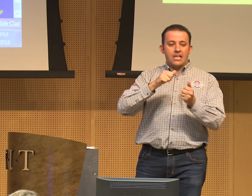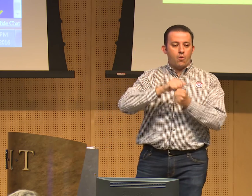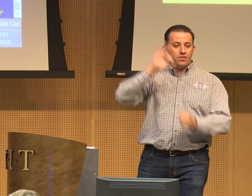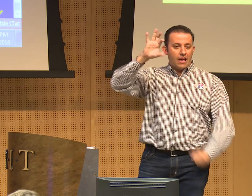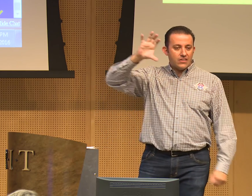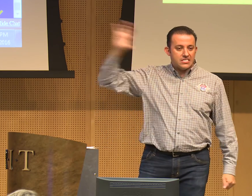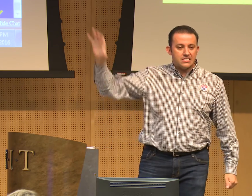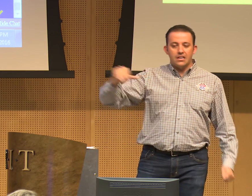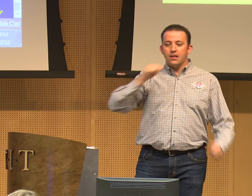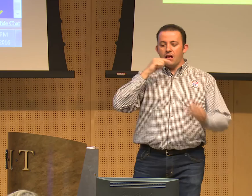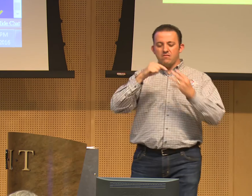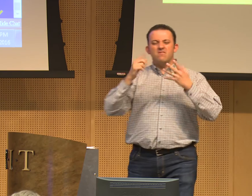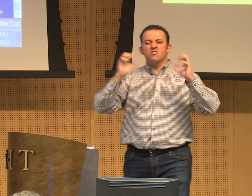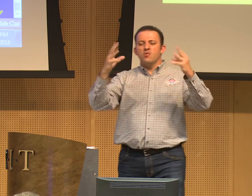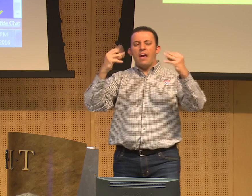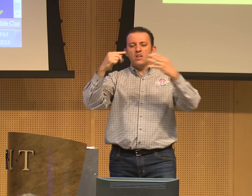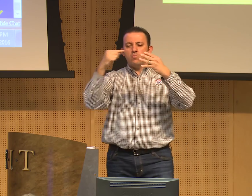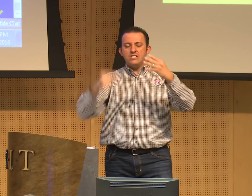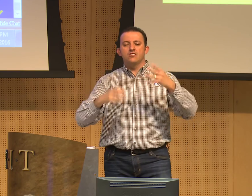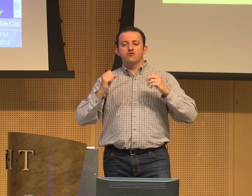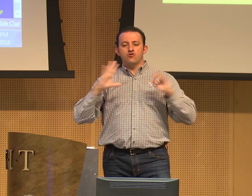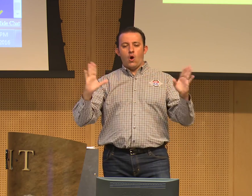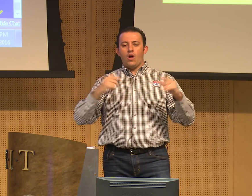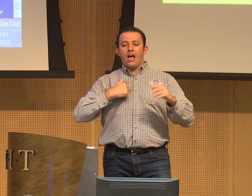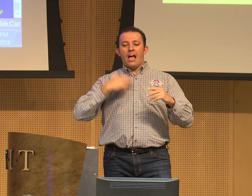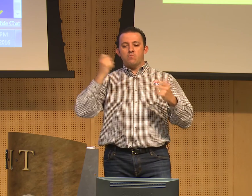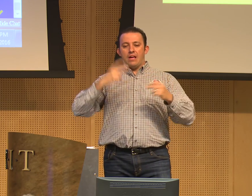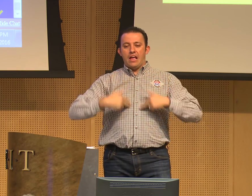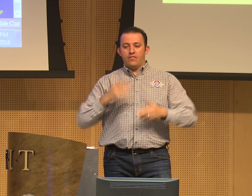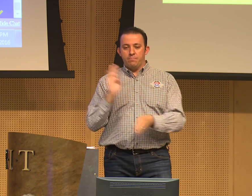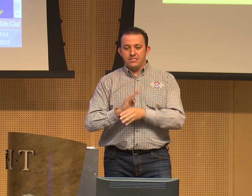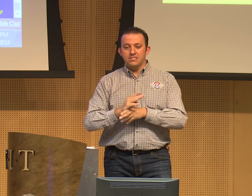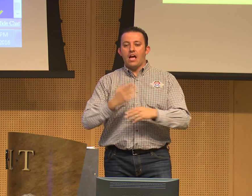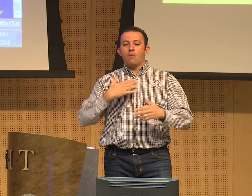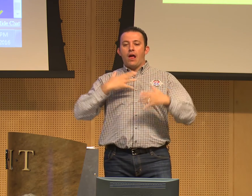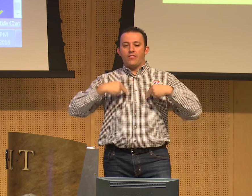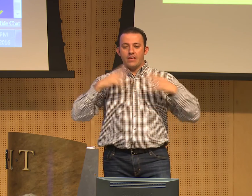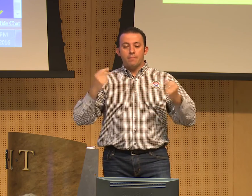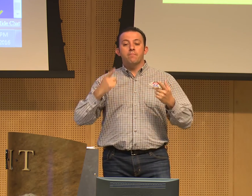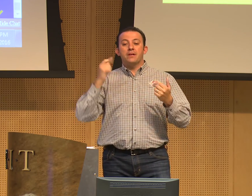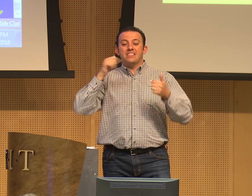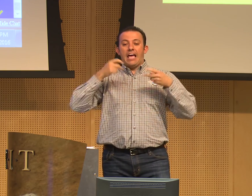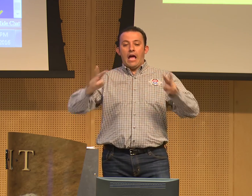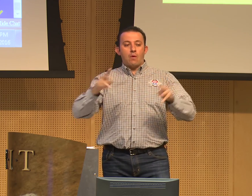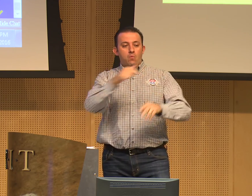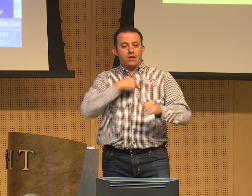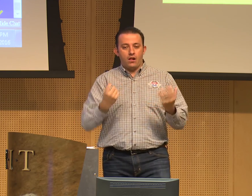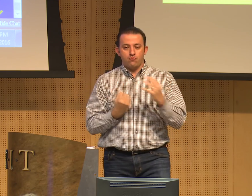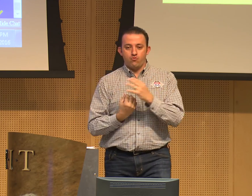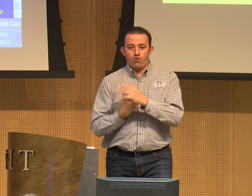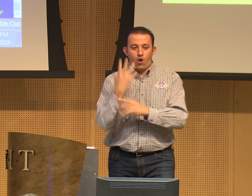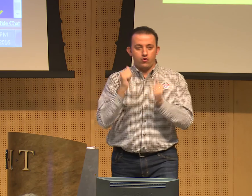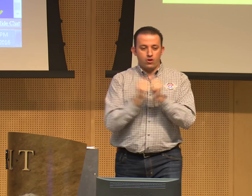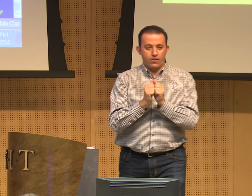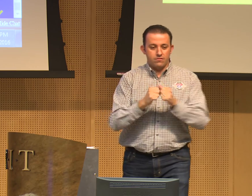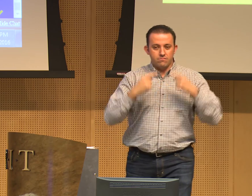He doesn't have good standing with the FCC." And so with that being said, I wanted to take control of the business and make sure that we could grow together